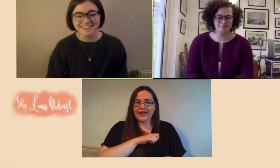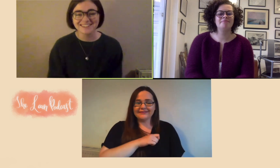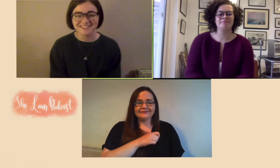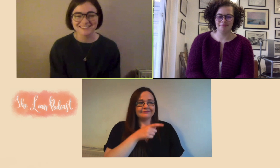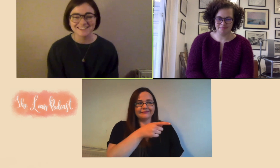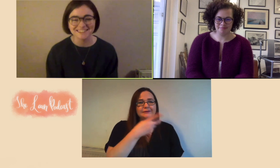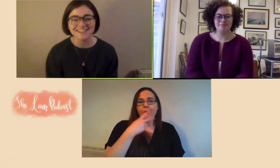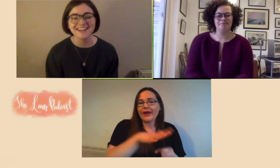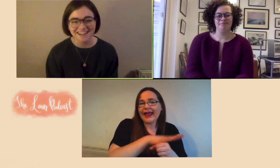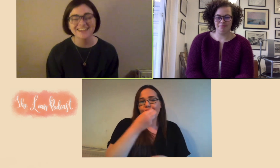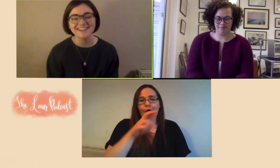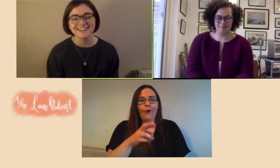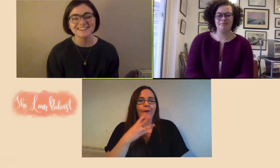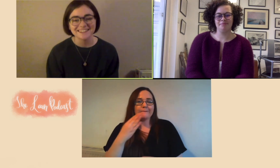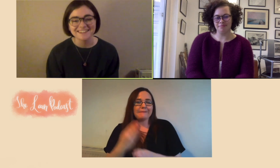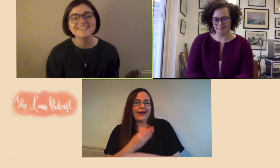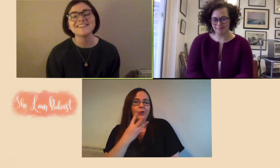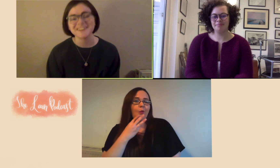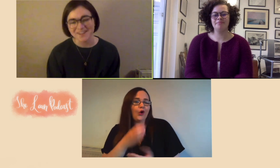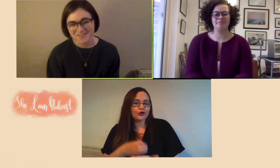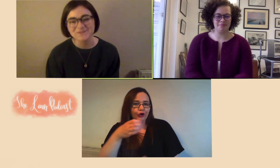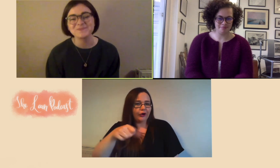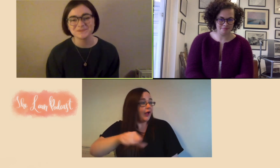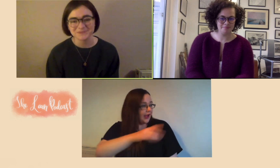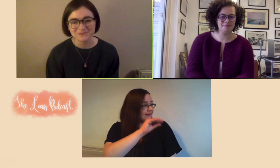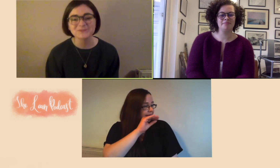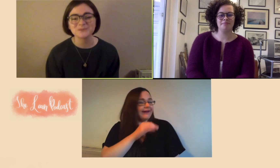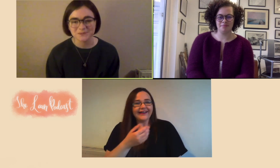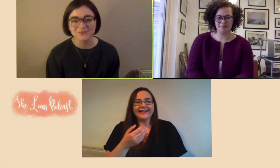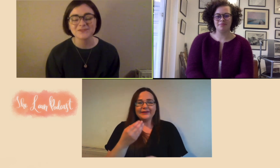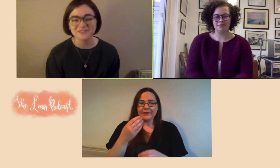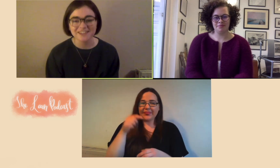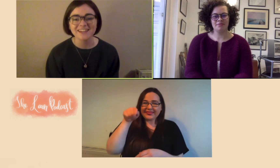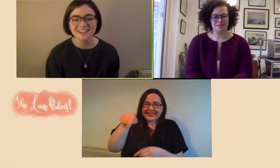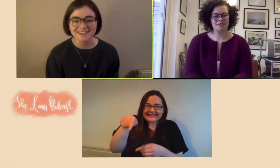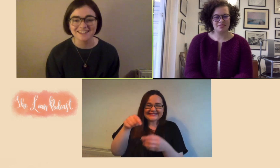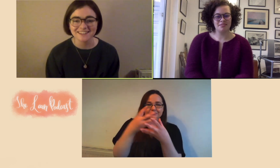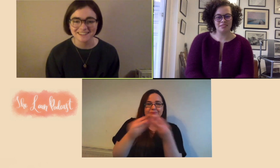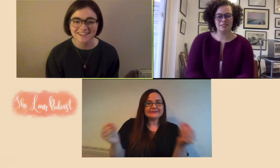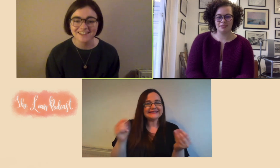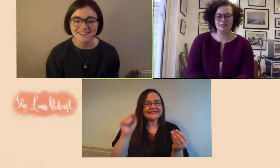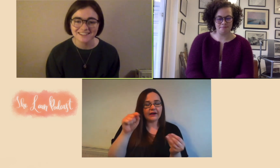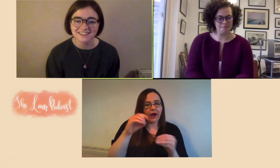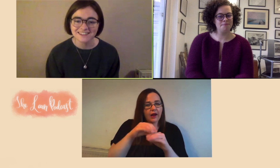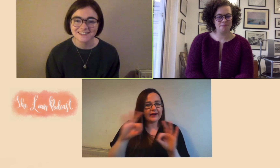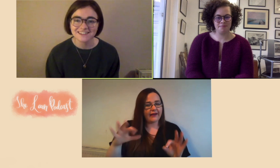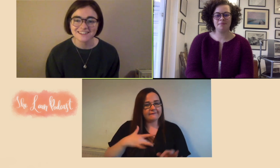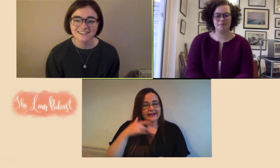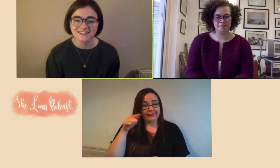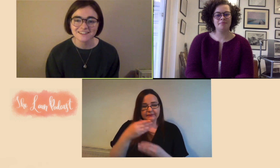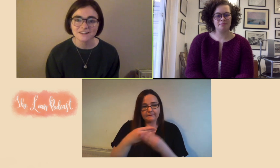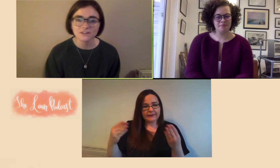Like where's everyone asks, they're all chatting at the water station or the water cooler. So that kind of chat, that's really missing online